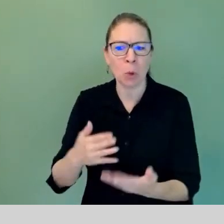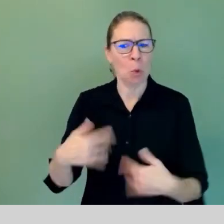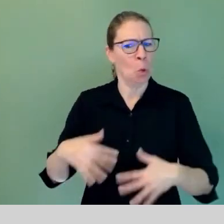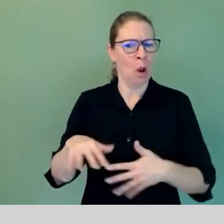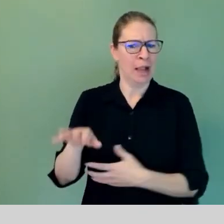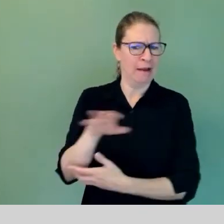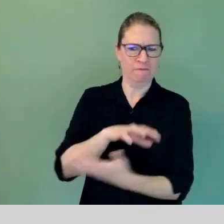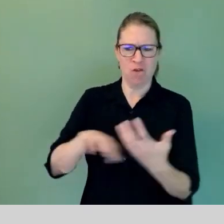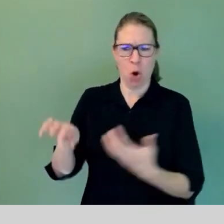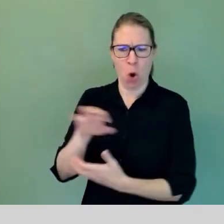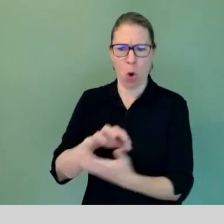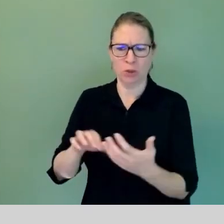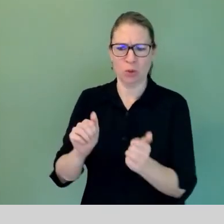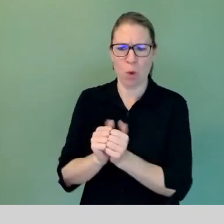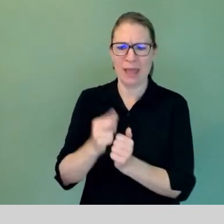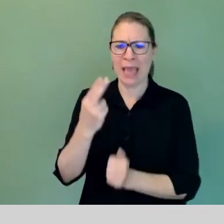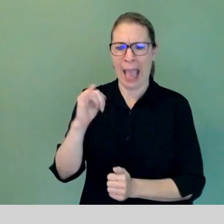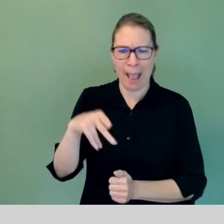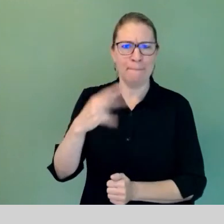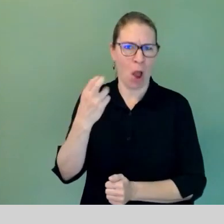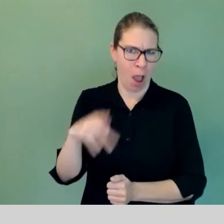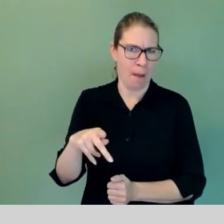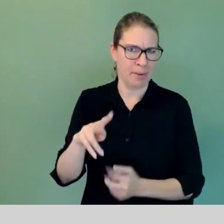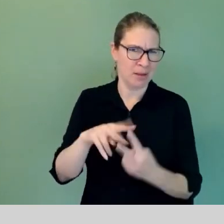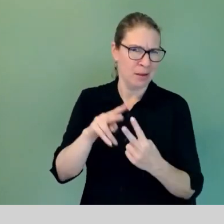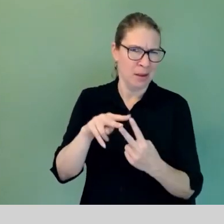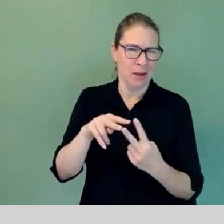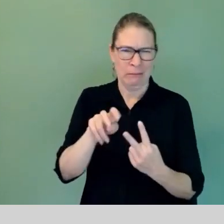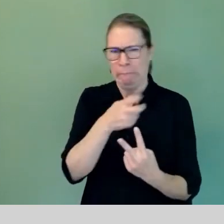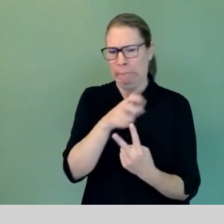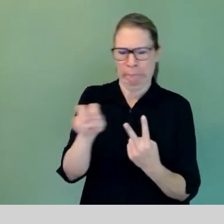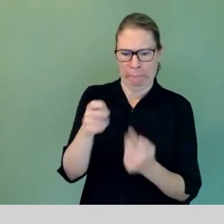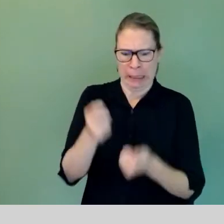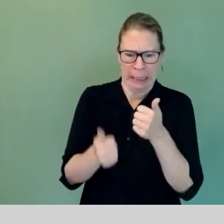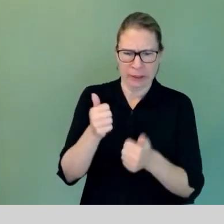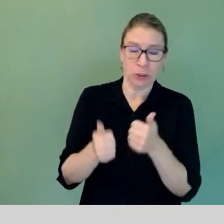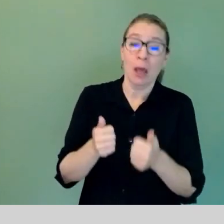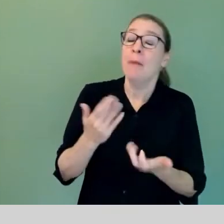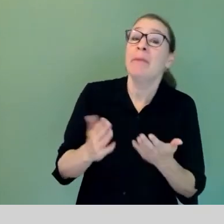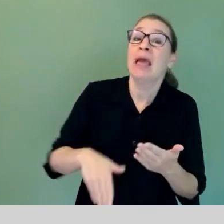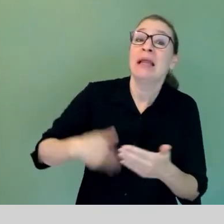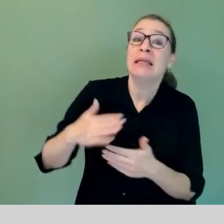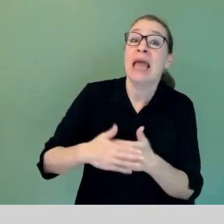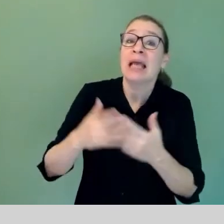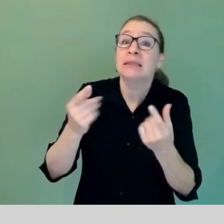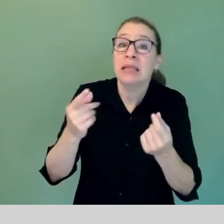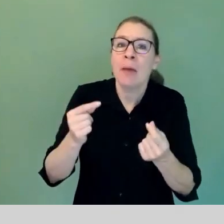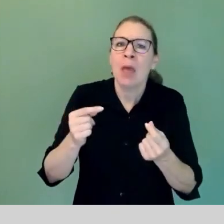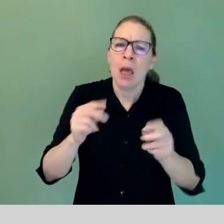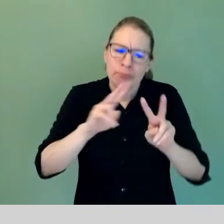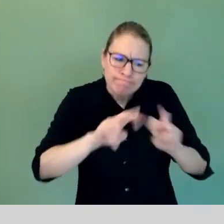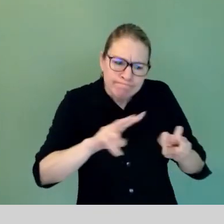you know, is really confused with hip hop a lot in the classifications. So really the next steps could be digging into the dataset,